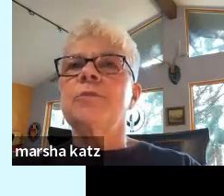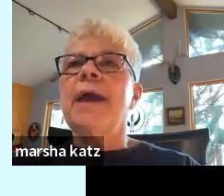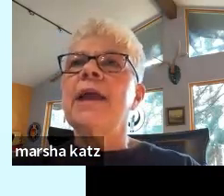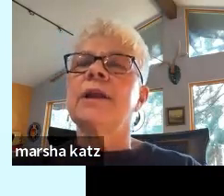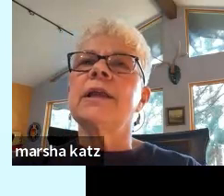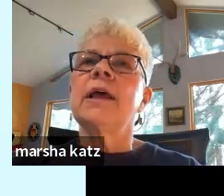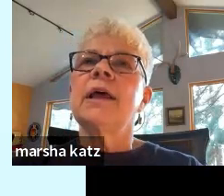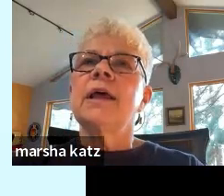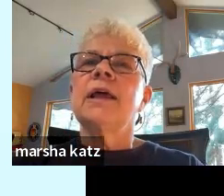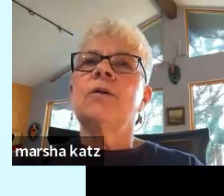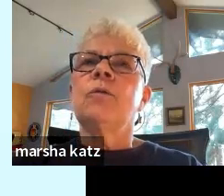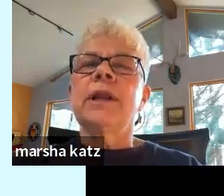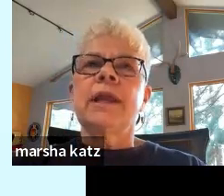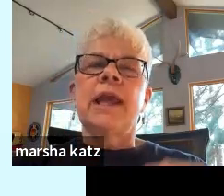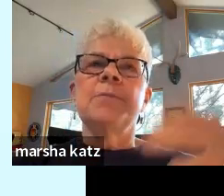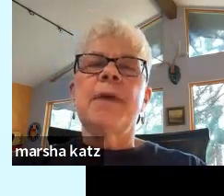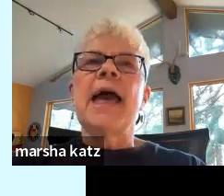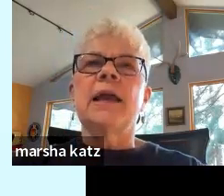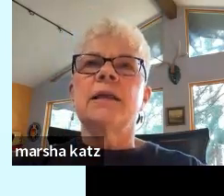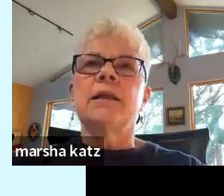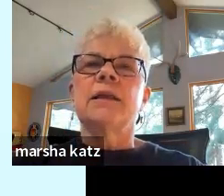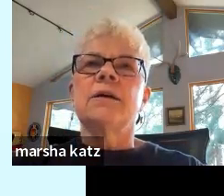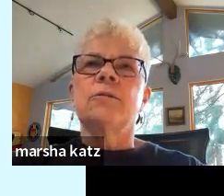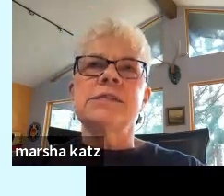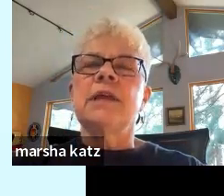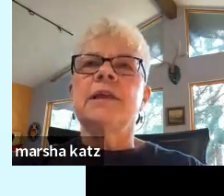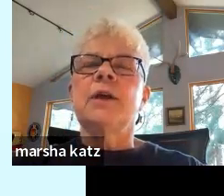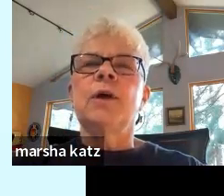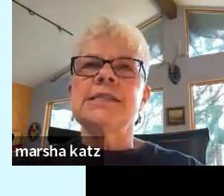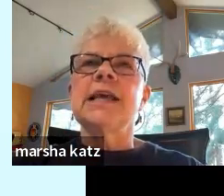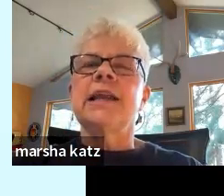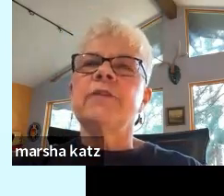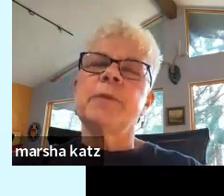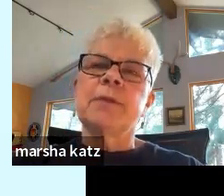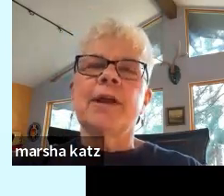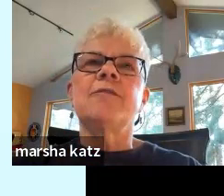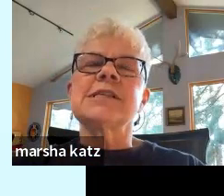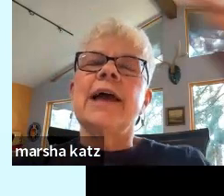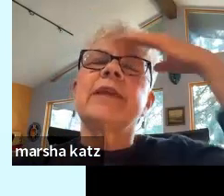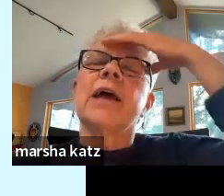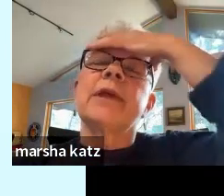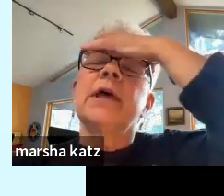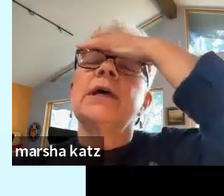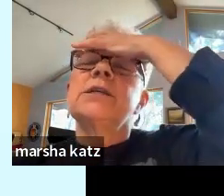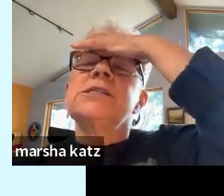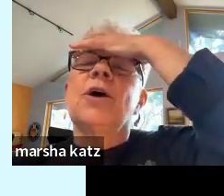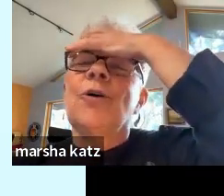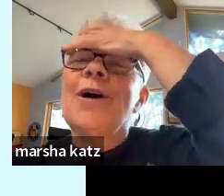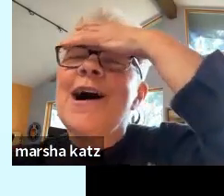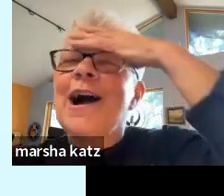of us kind of thing. Some of you in the past may have used Dragon Dictate, which is a number of years old. I was somebody who could not use it